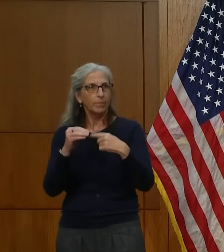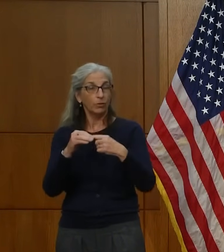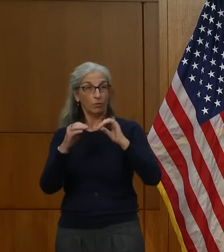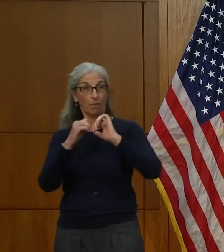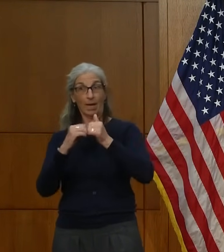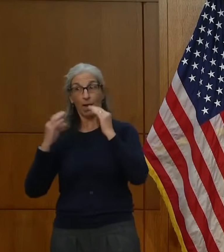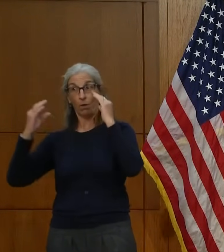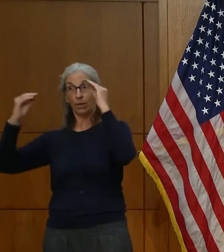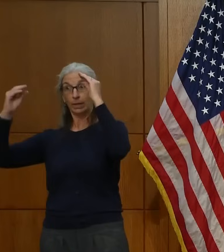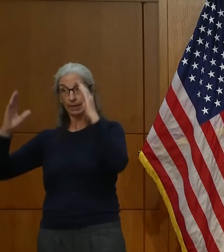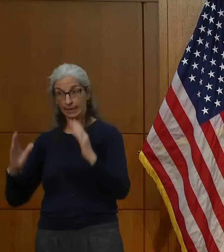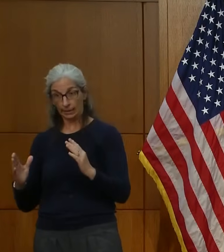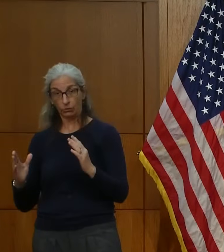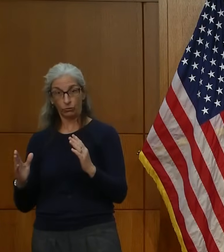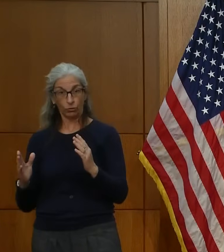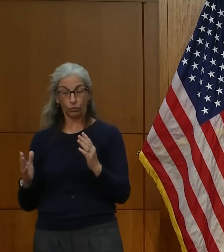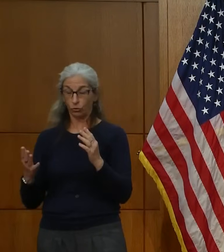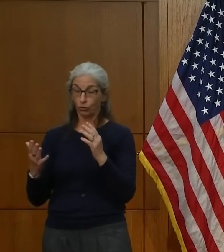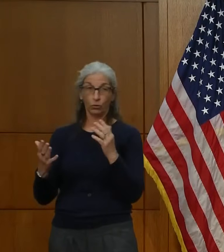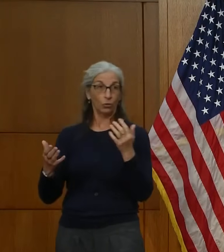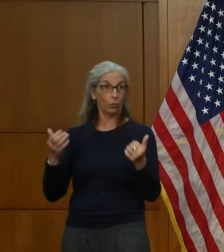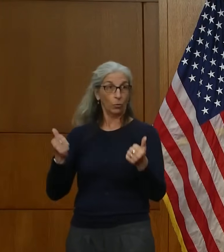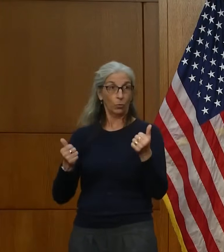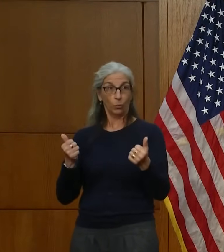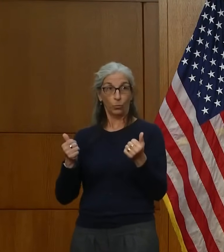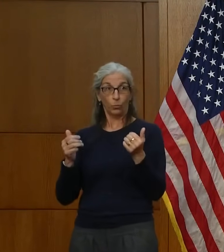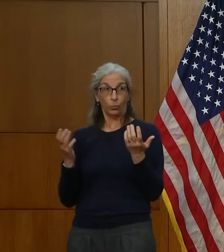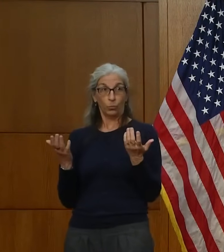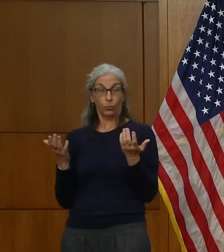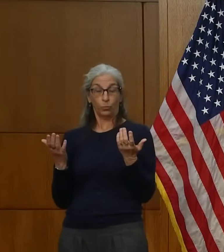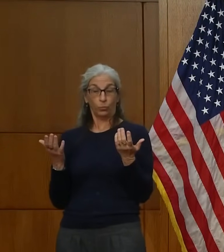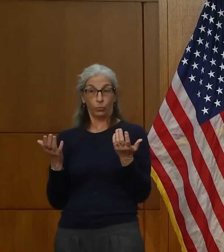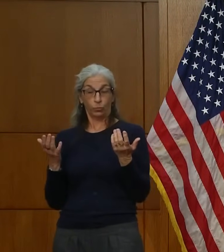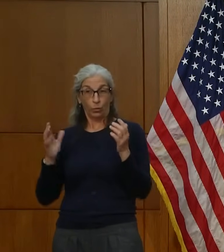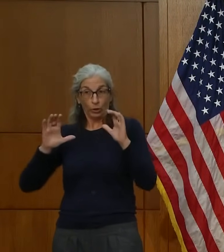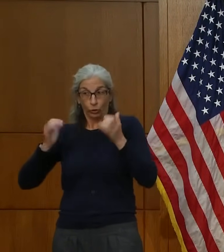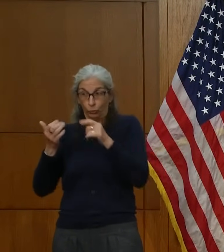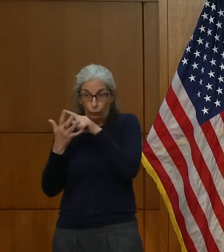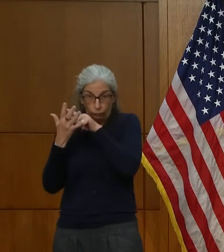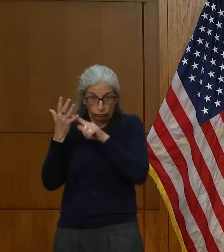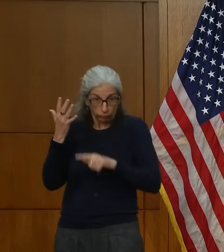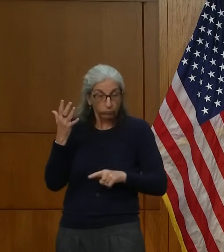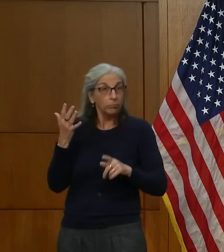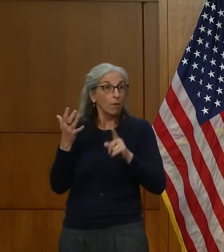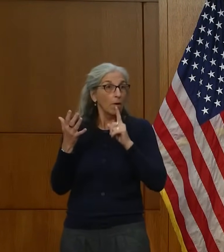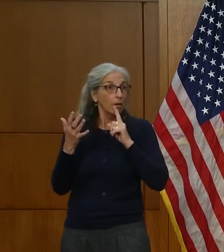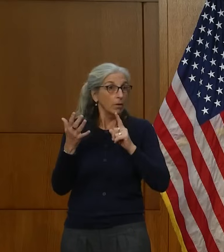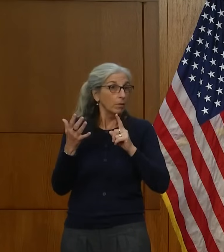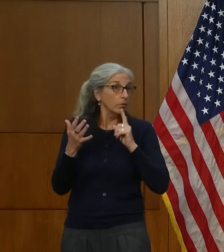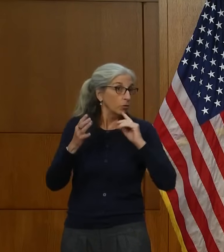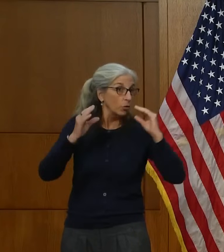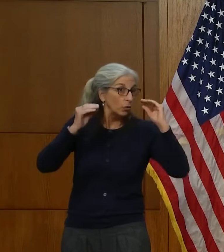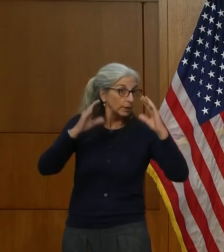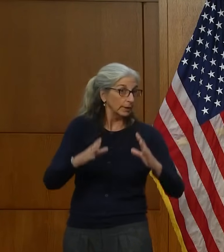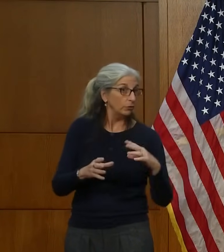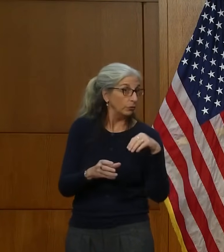FELT YOU HAD ANYTHING MORE SPECIFIC. MIKE. LINEUPS AND WHETHER YOU'RE GETTING.